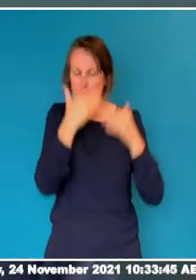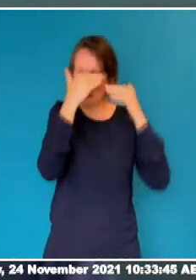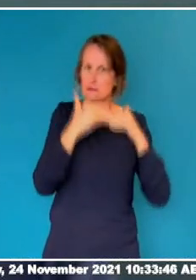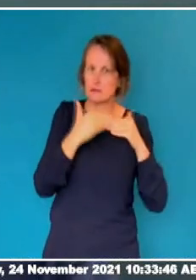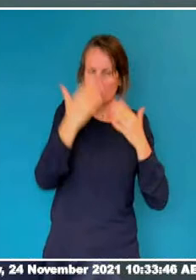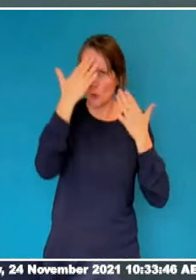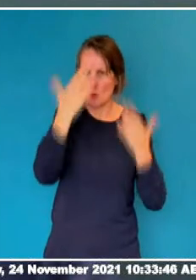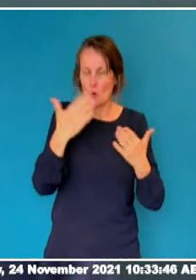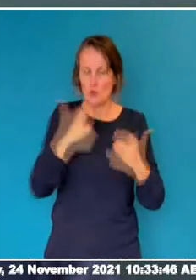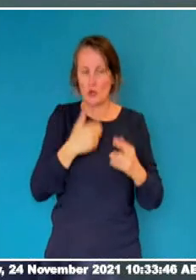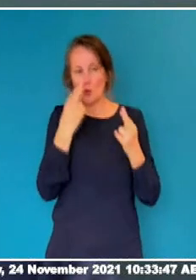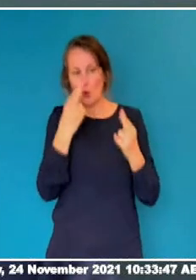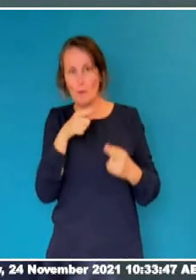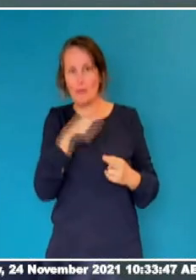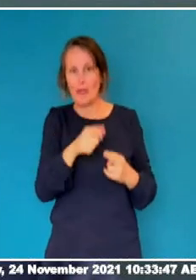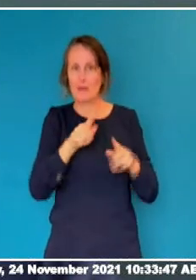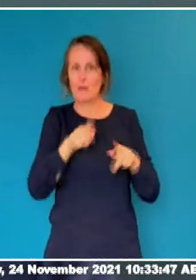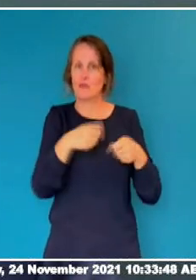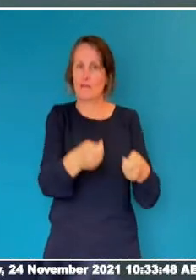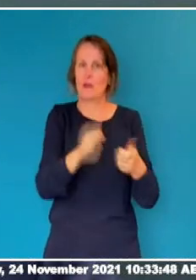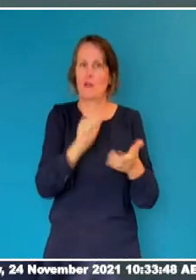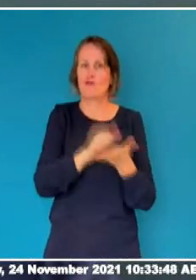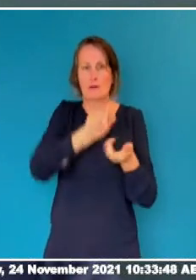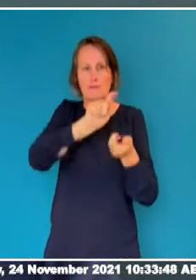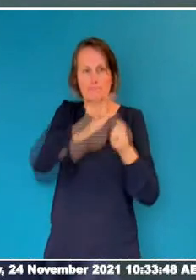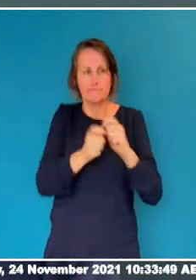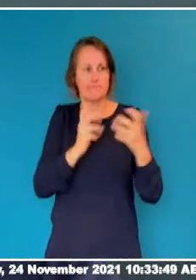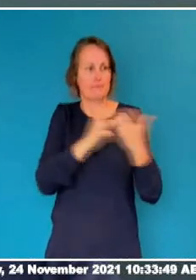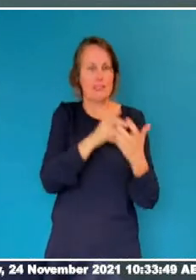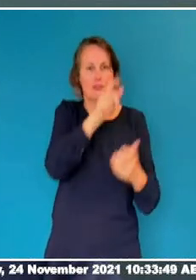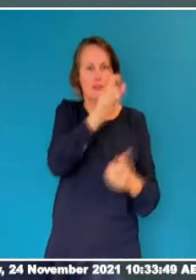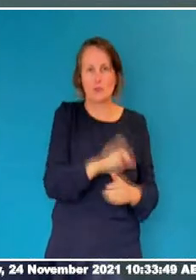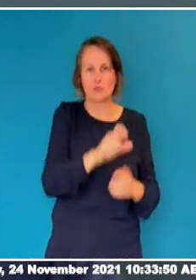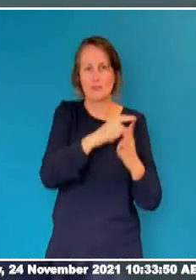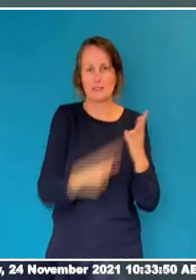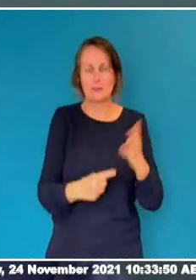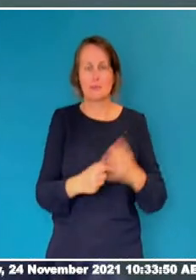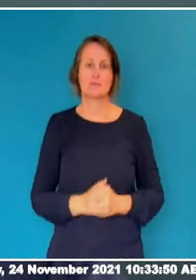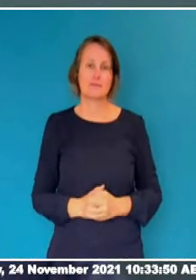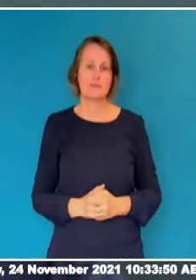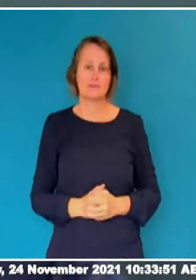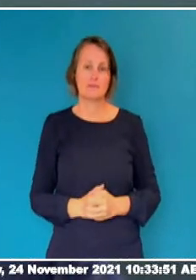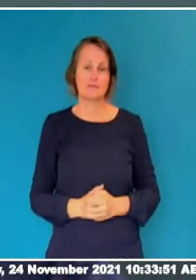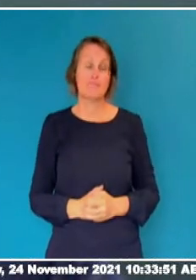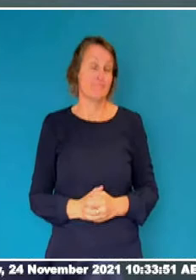adjustments for people with disability? Yes. Of course, we are heavily dependent on it.